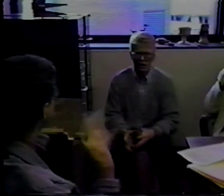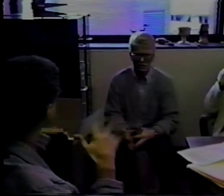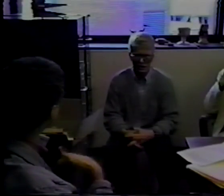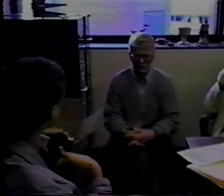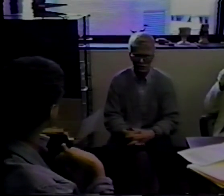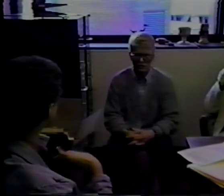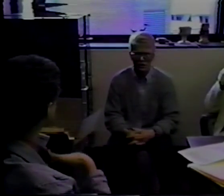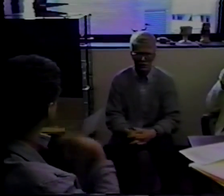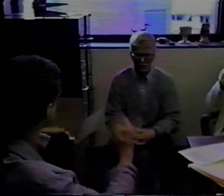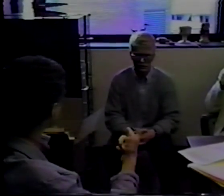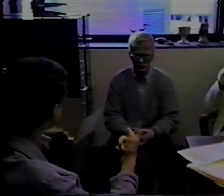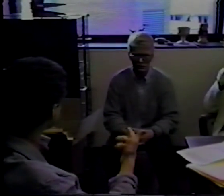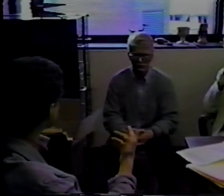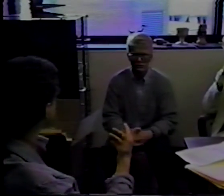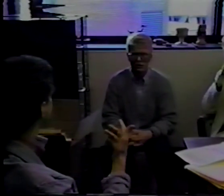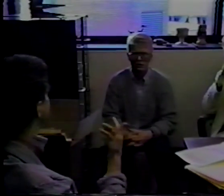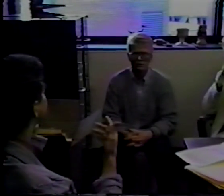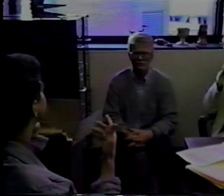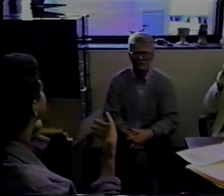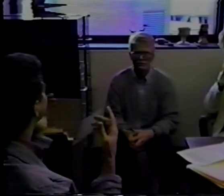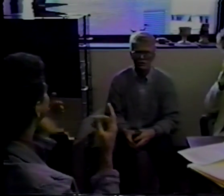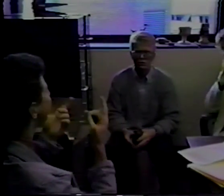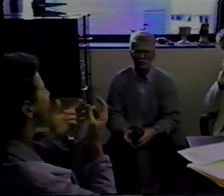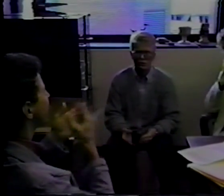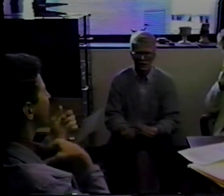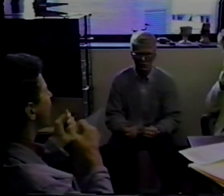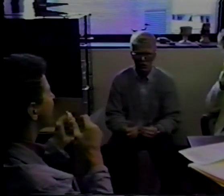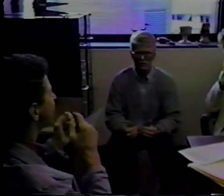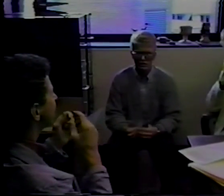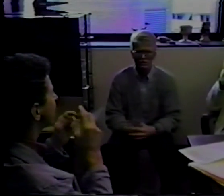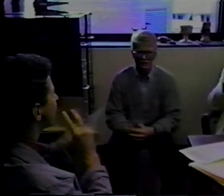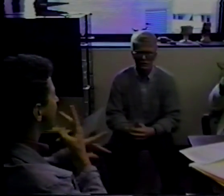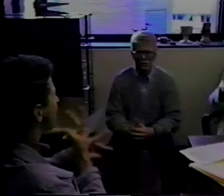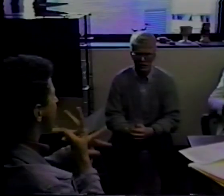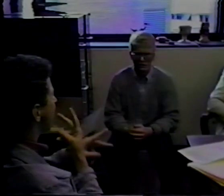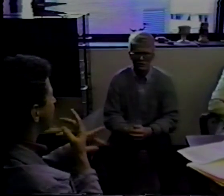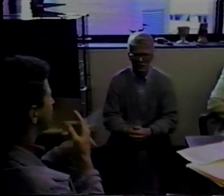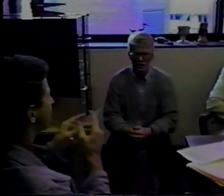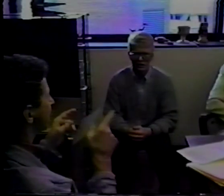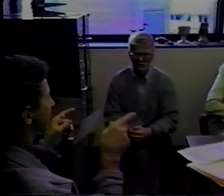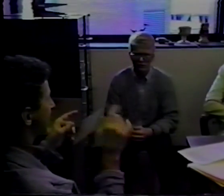contact too is another one. Where they pause -um- there are different ways.